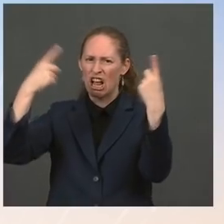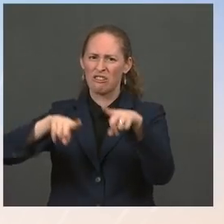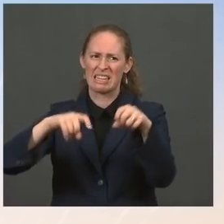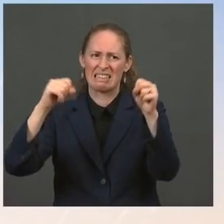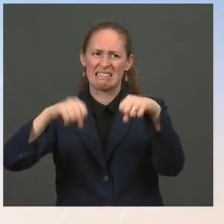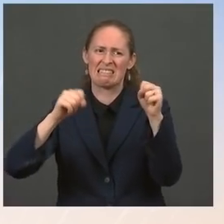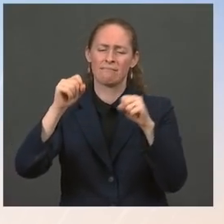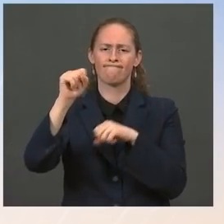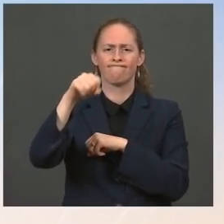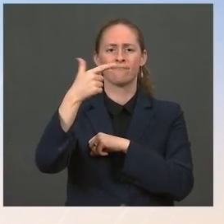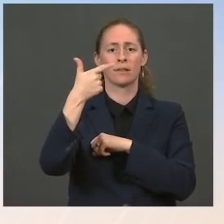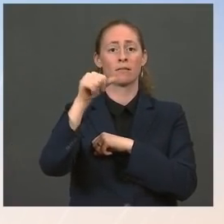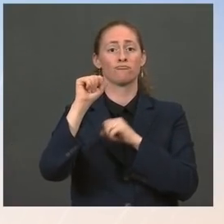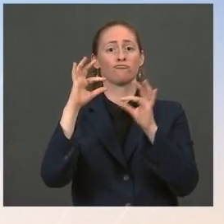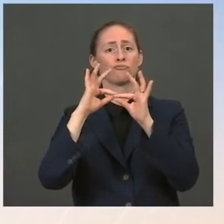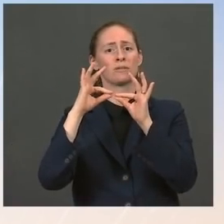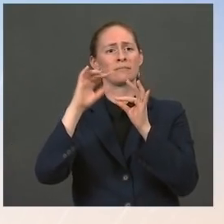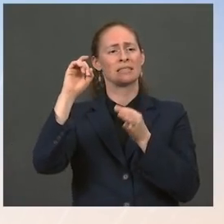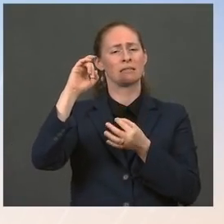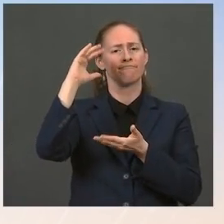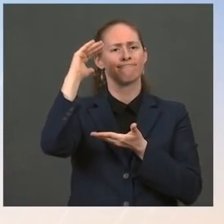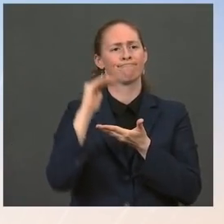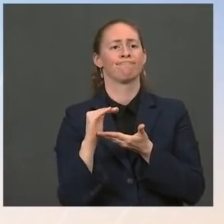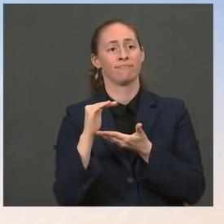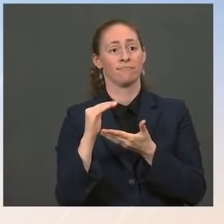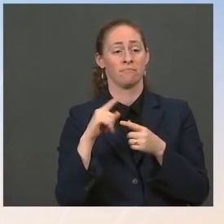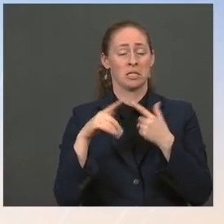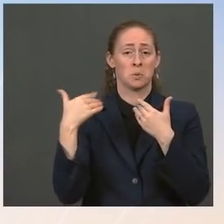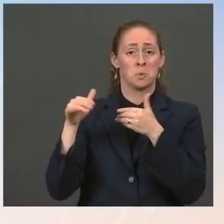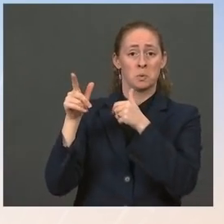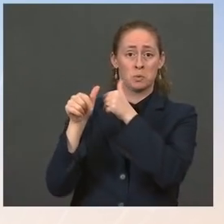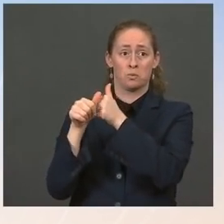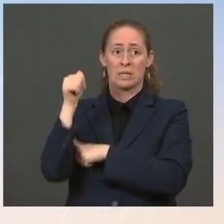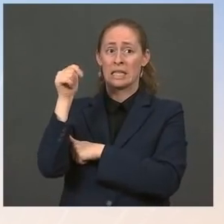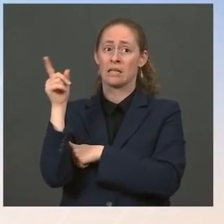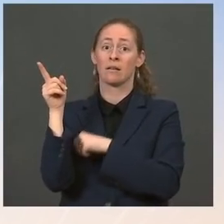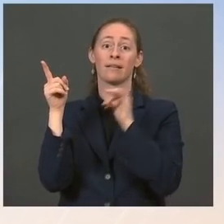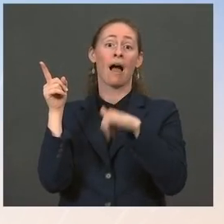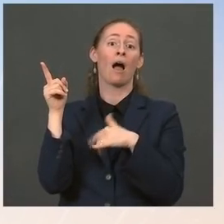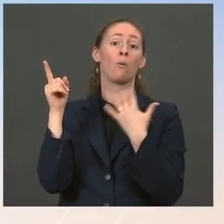but the threat of the crisis -- the climate crisis -- certainly can't wait any longer. The Press: Thank you.